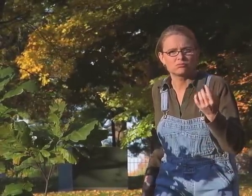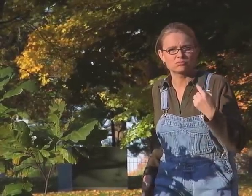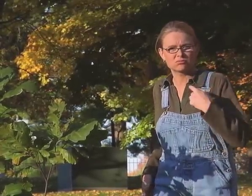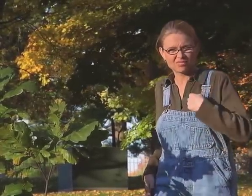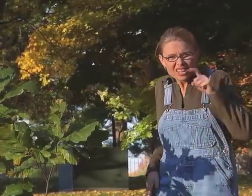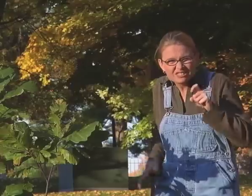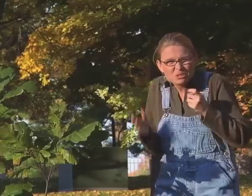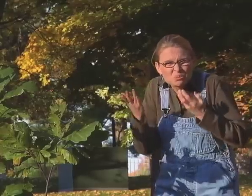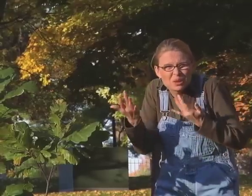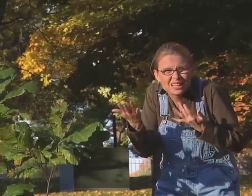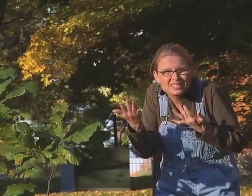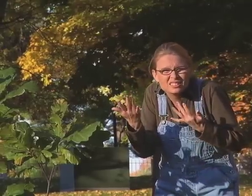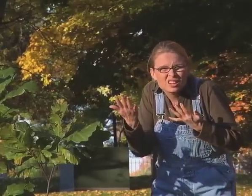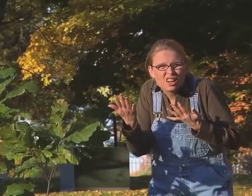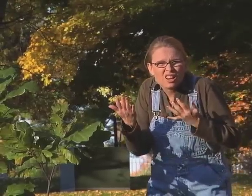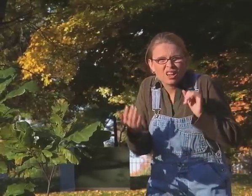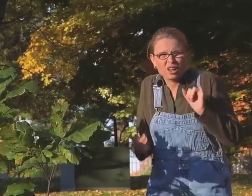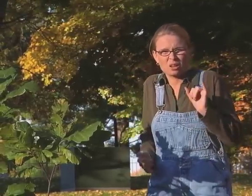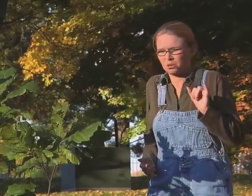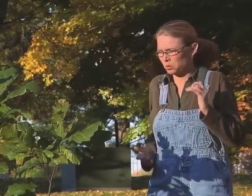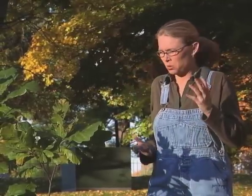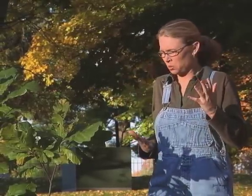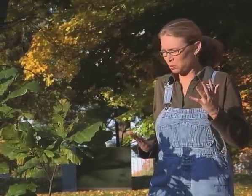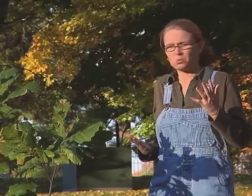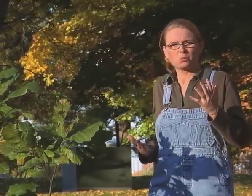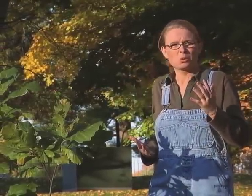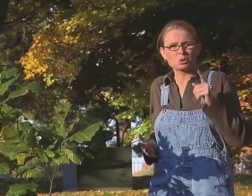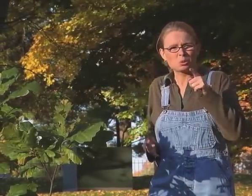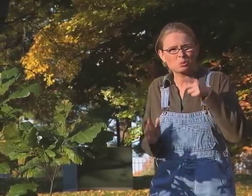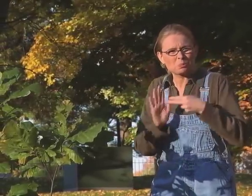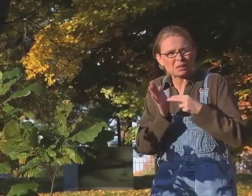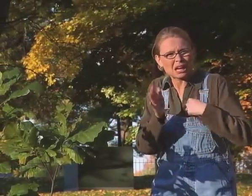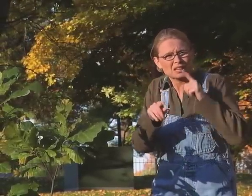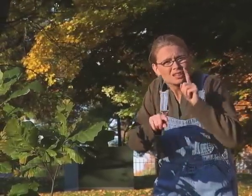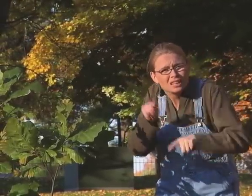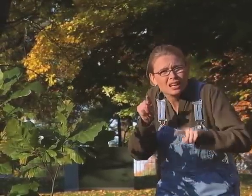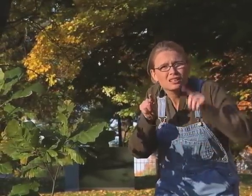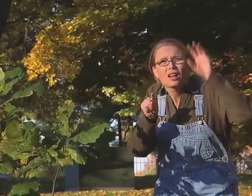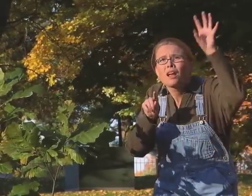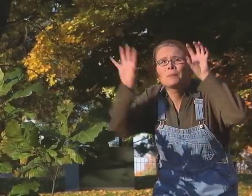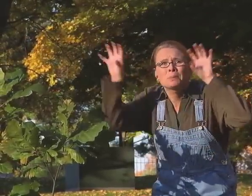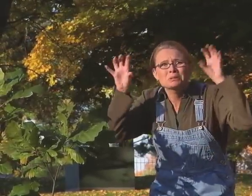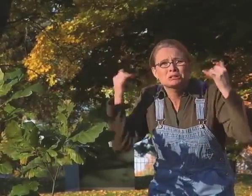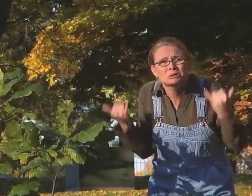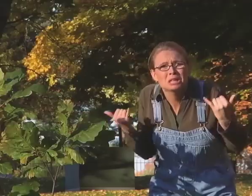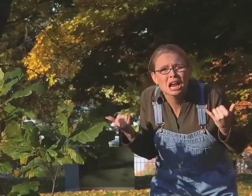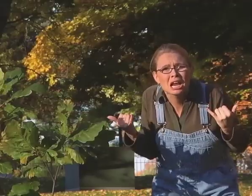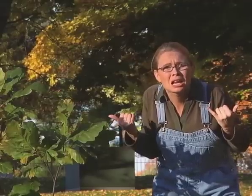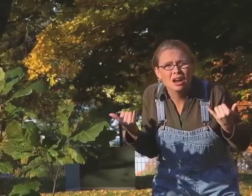I NEED TO WAIT? OH. YOU MEAN I CAN'T PICK THE APPLES TODAY?